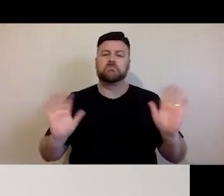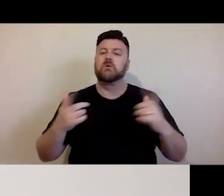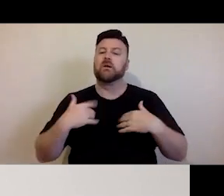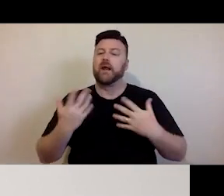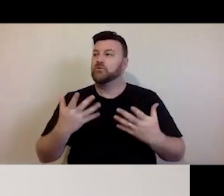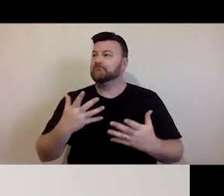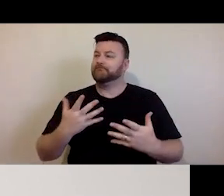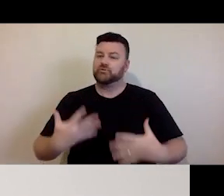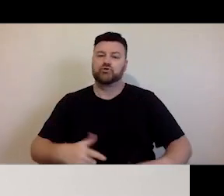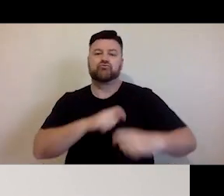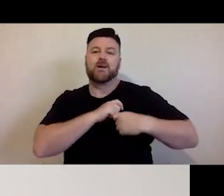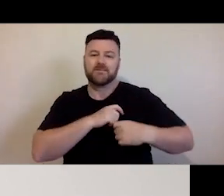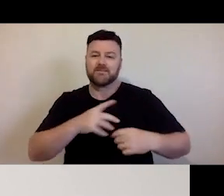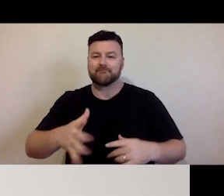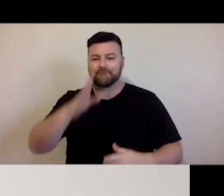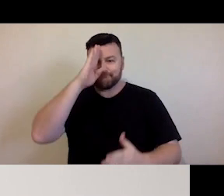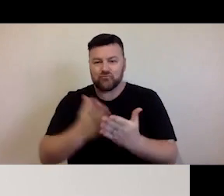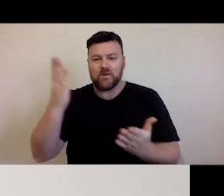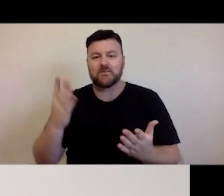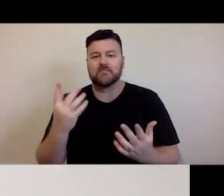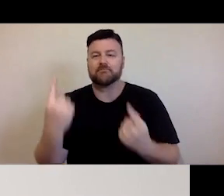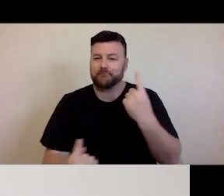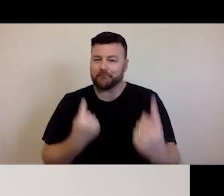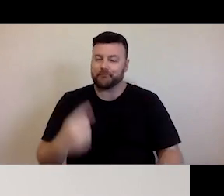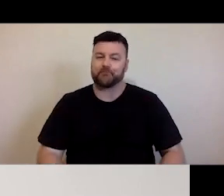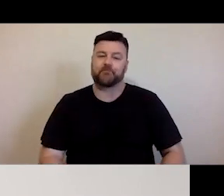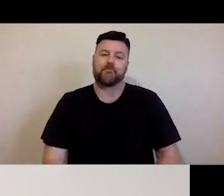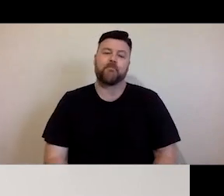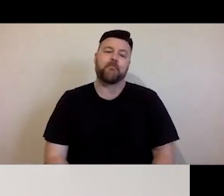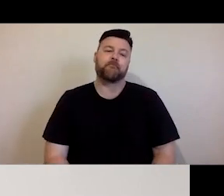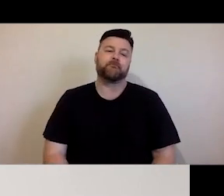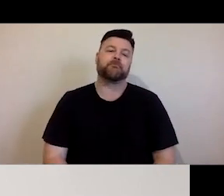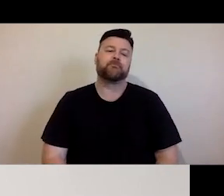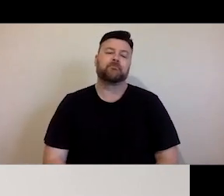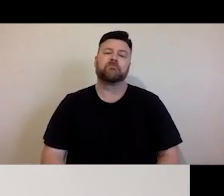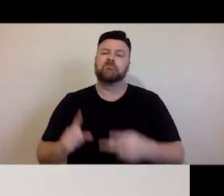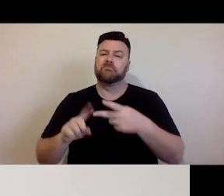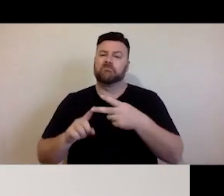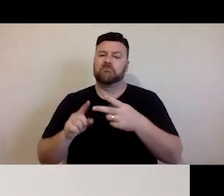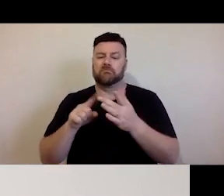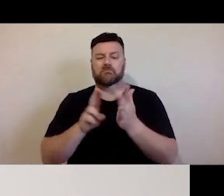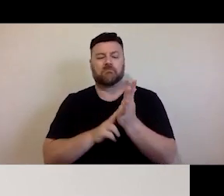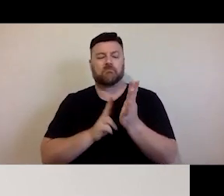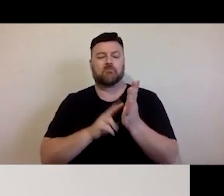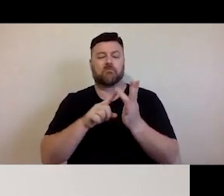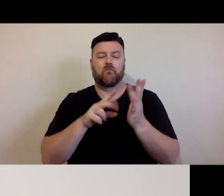Innovation. The drive to look beyond our current existing paradigms and explore new